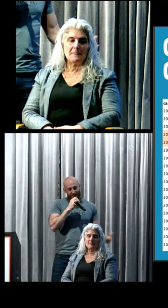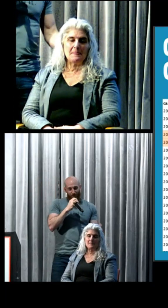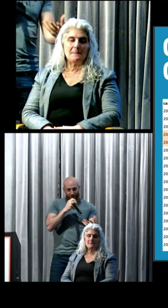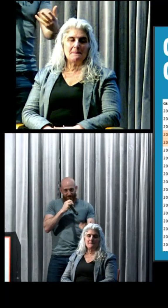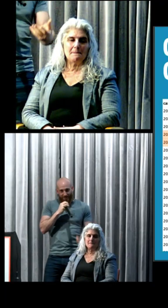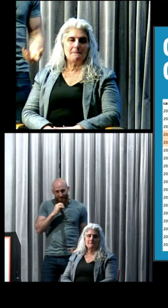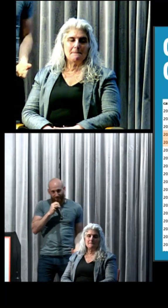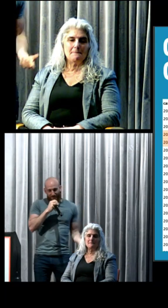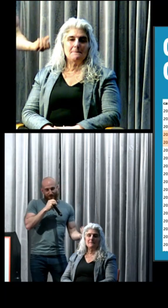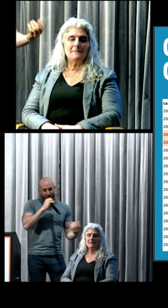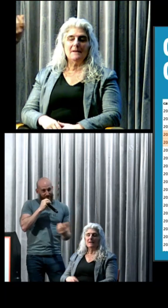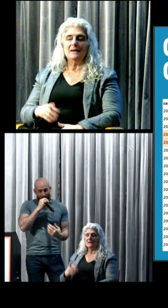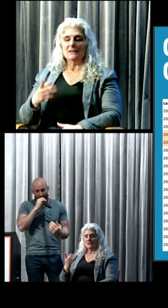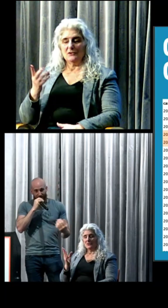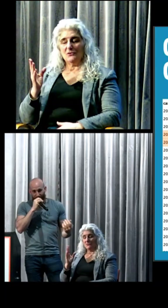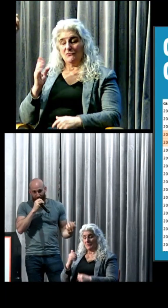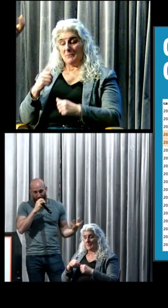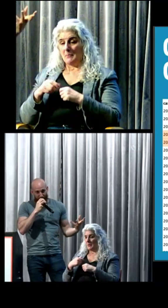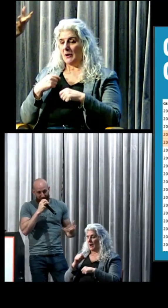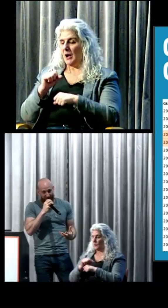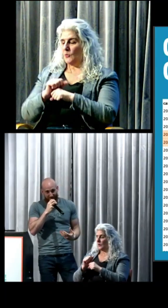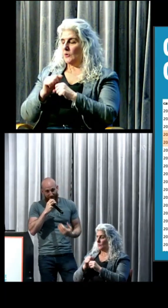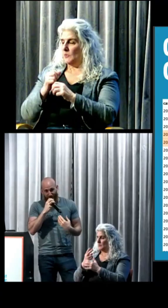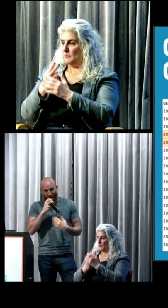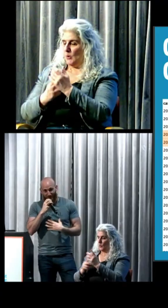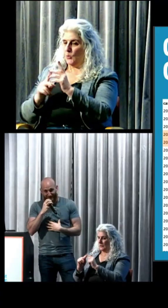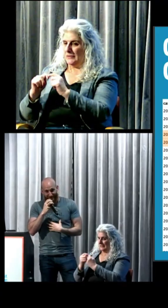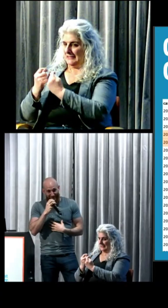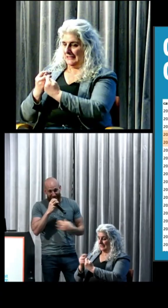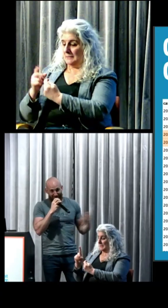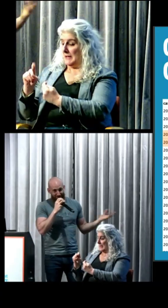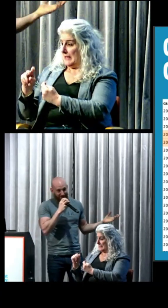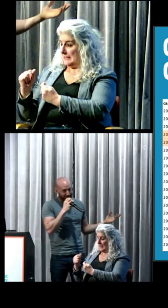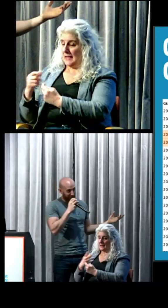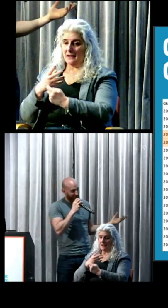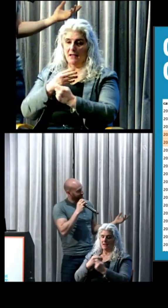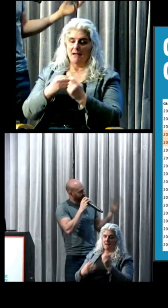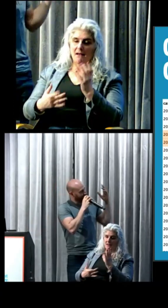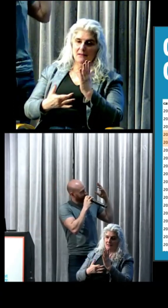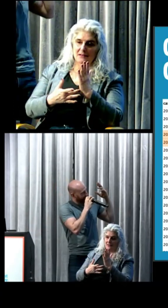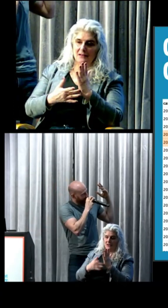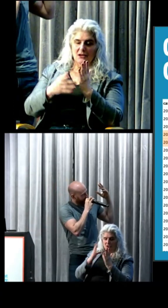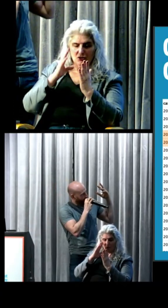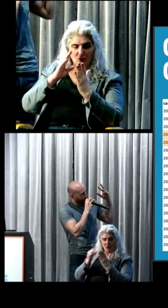internally, we called it the fear of the flood, because when visitors were putting down their